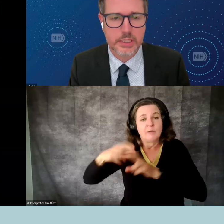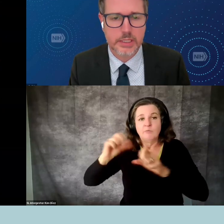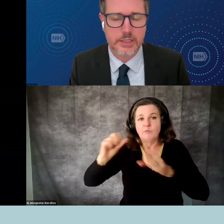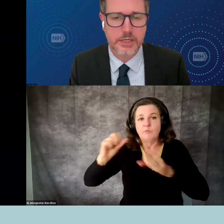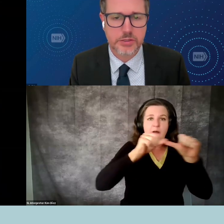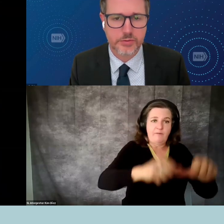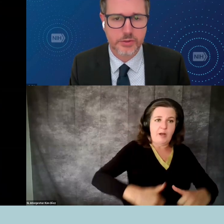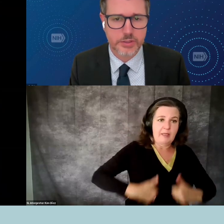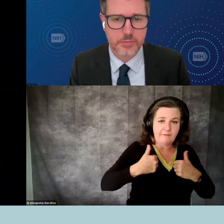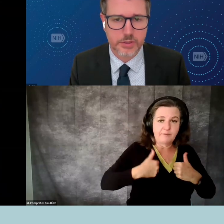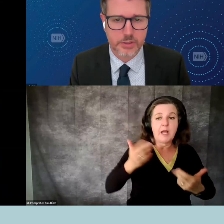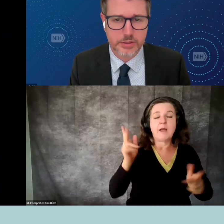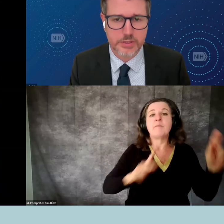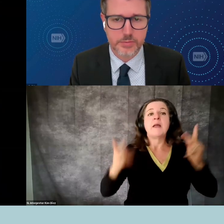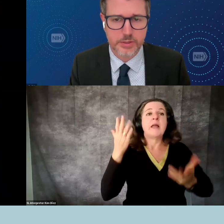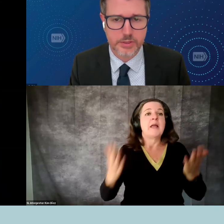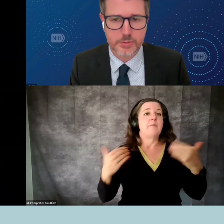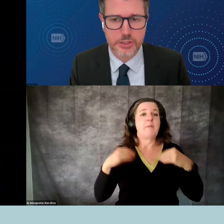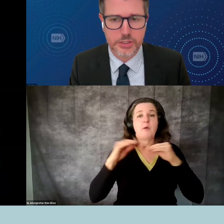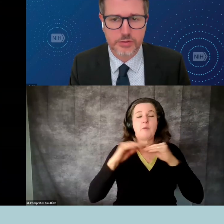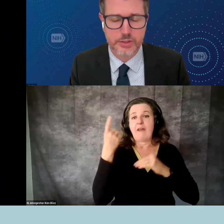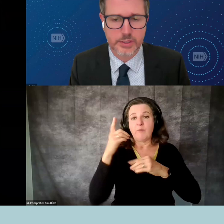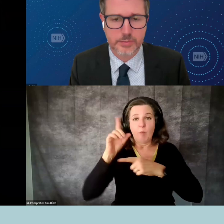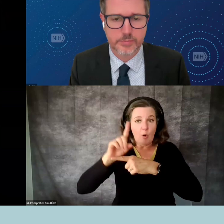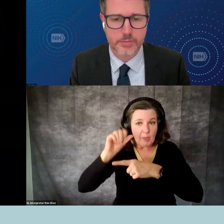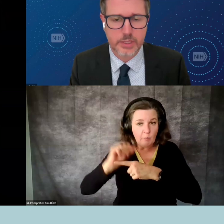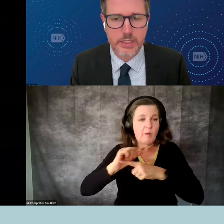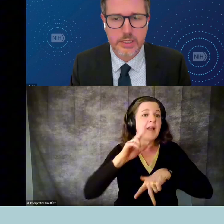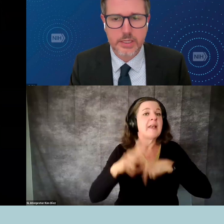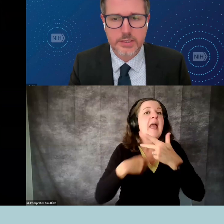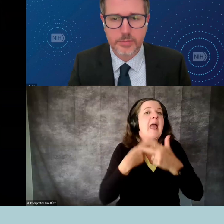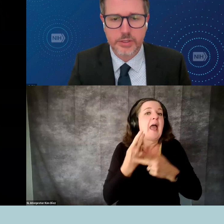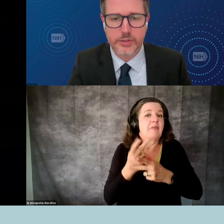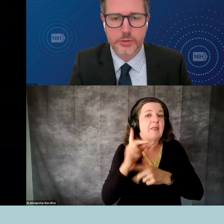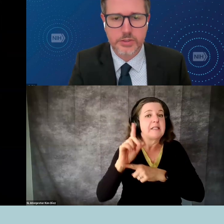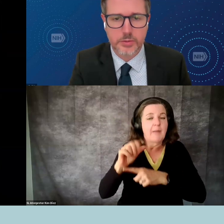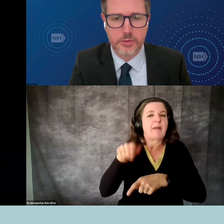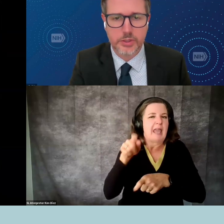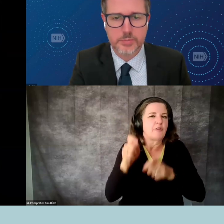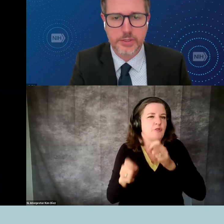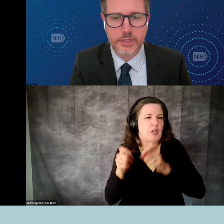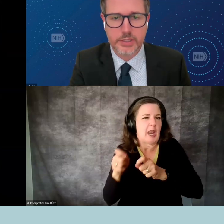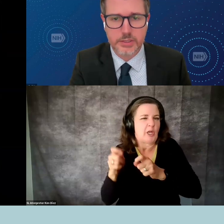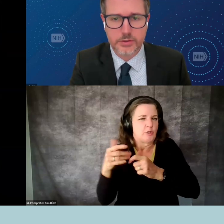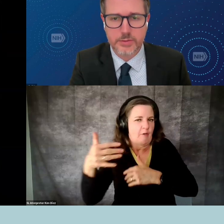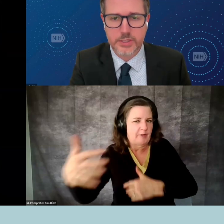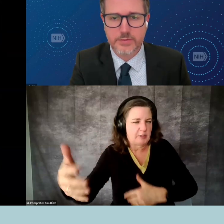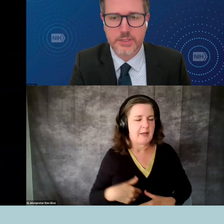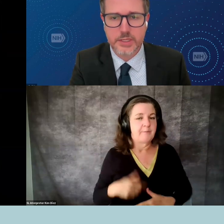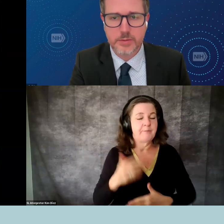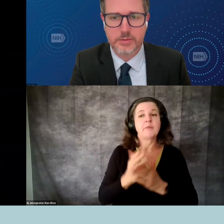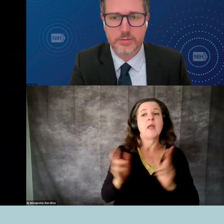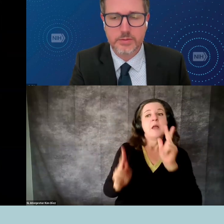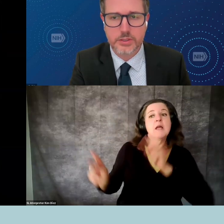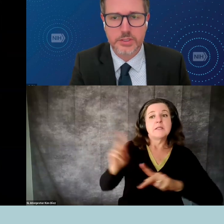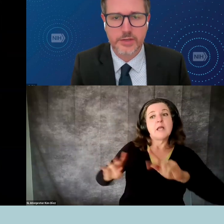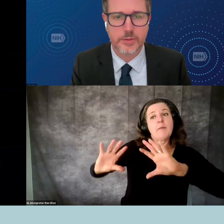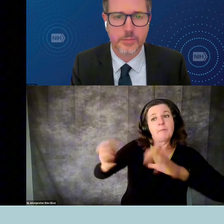and the nature of their disability or disabilities may change over time. Some individuals and communities may not consider themselves disabled, such as deaf